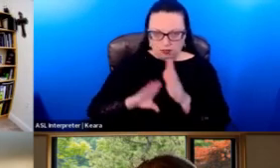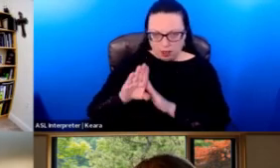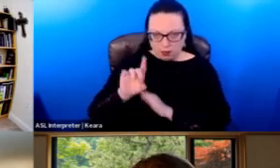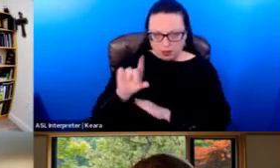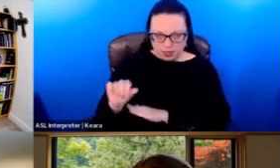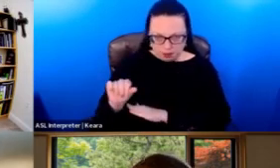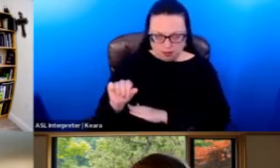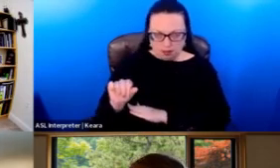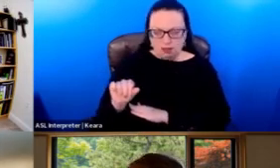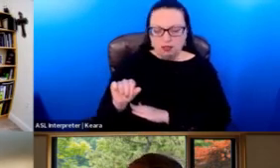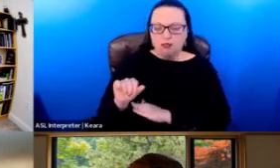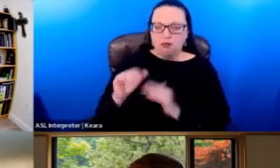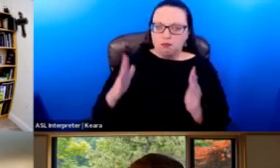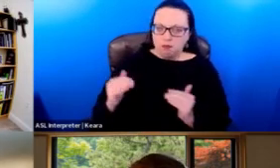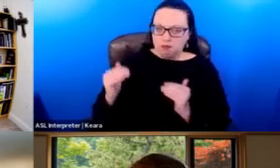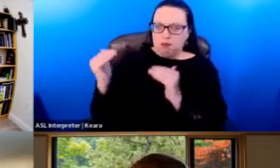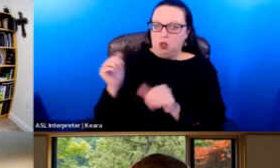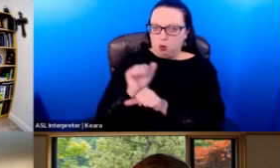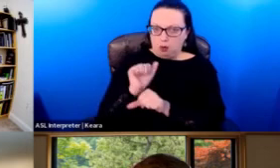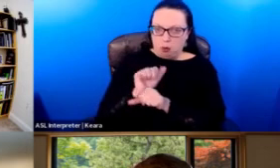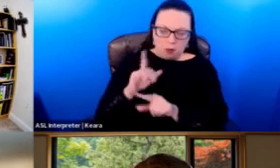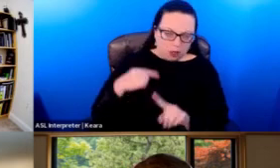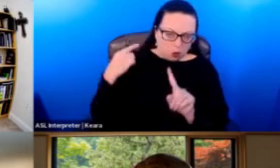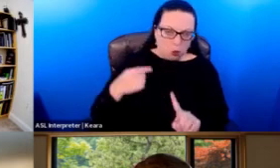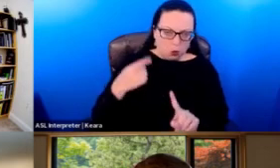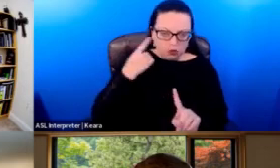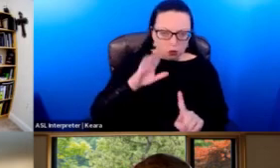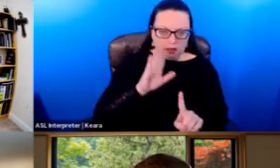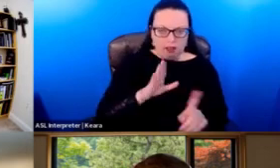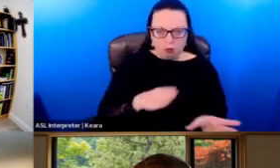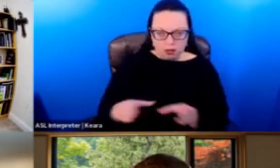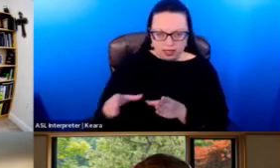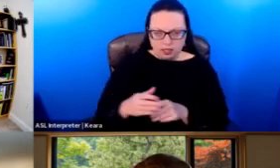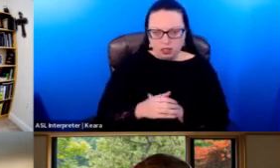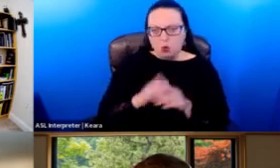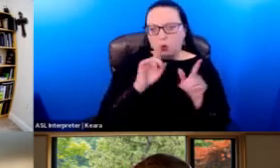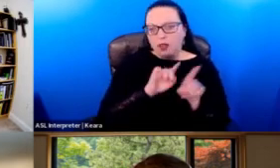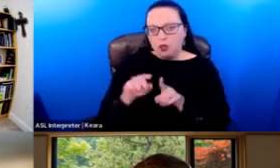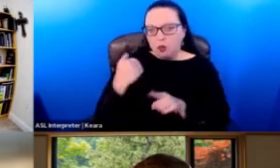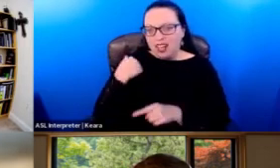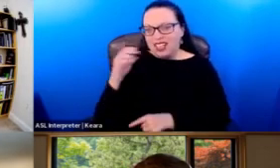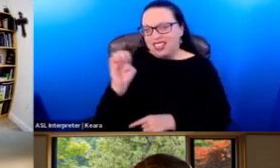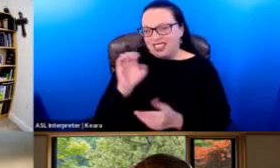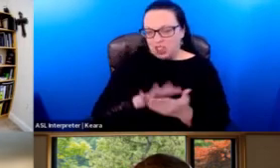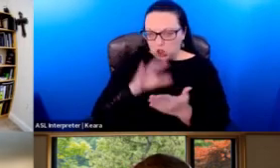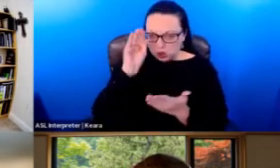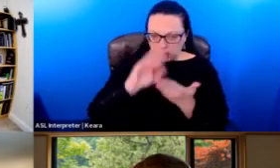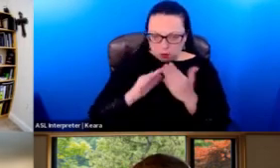employment goals in their clients, we also have an elearning community focused on building back better, and that